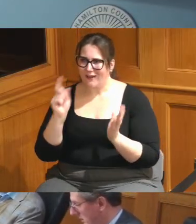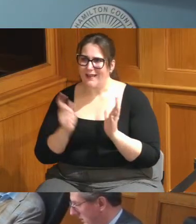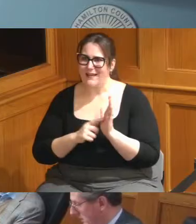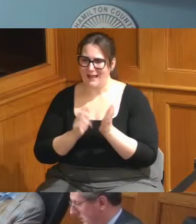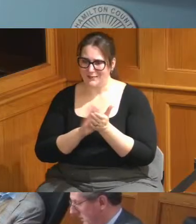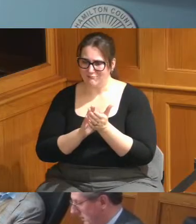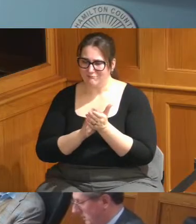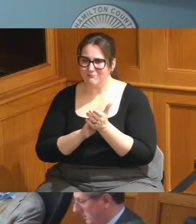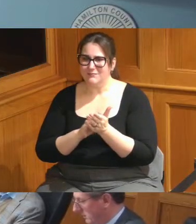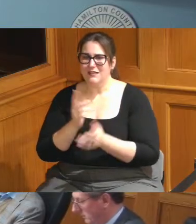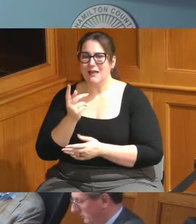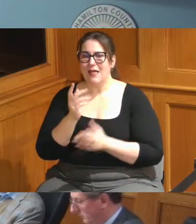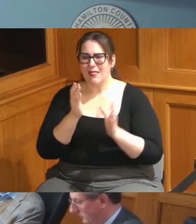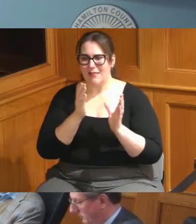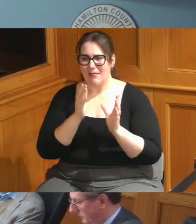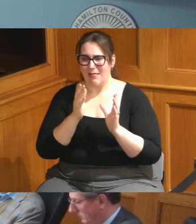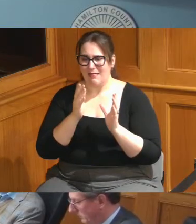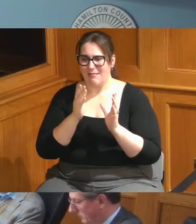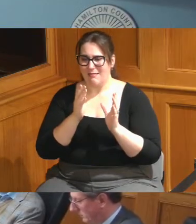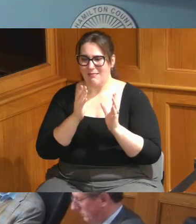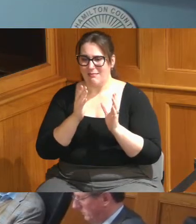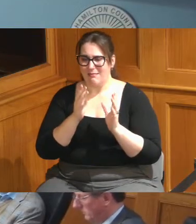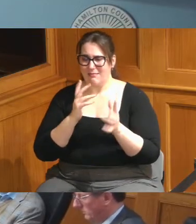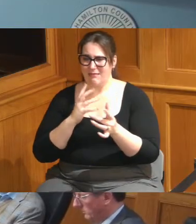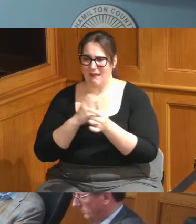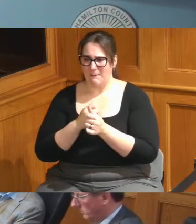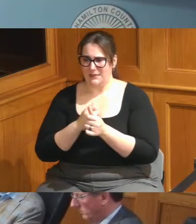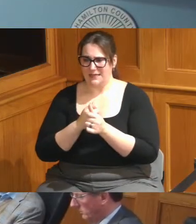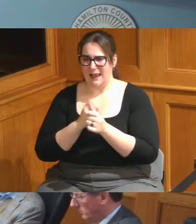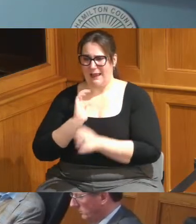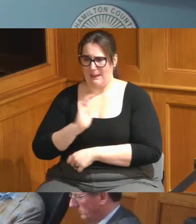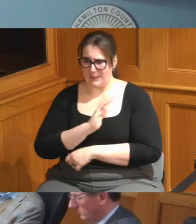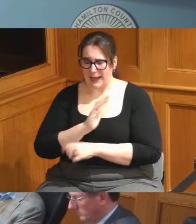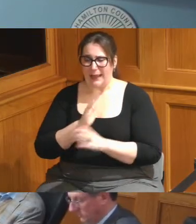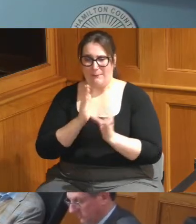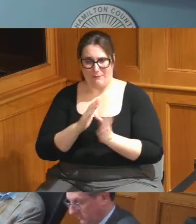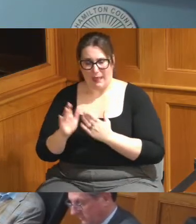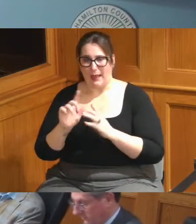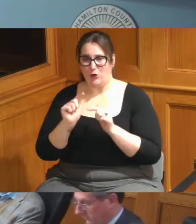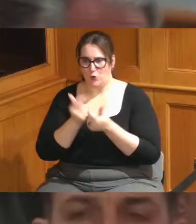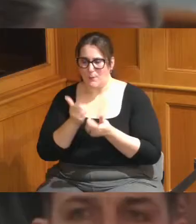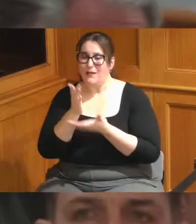bank's urban plan update steering committee some of which are in the room. This committee